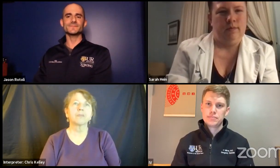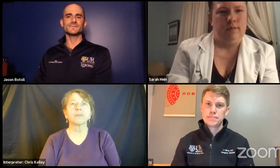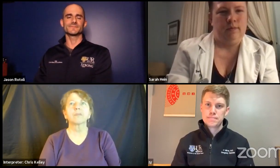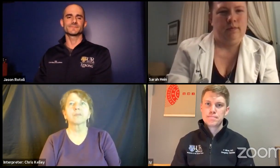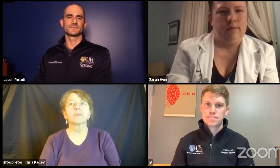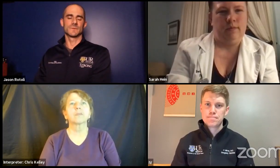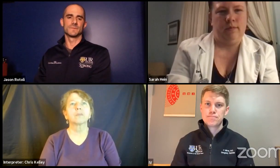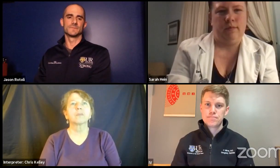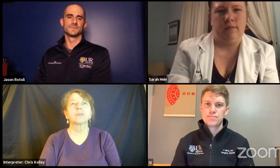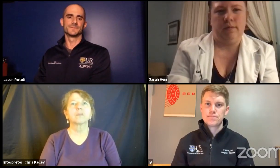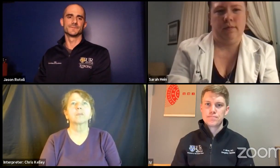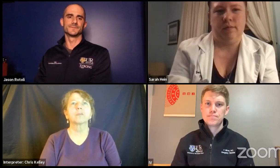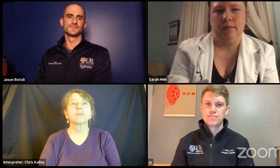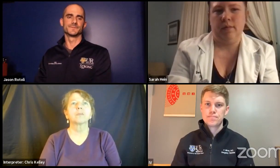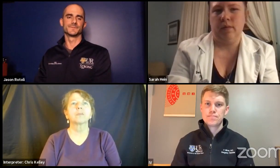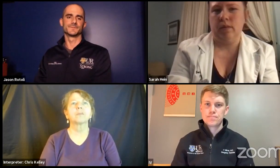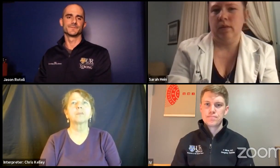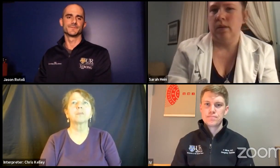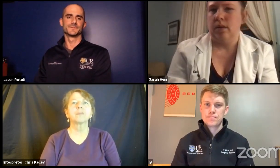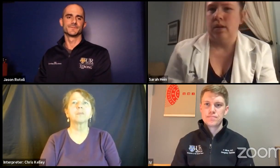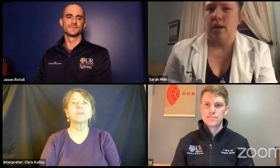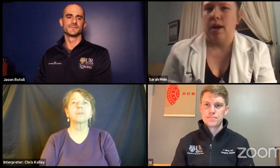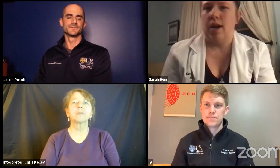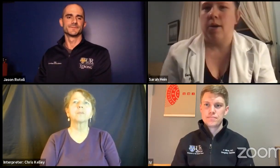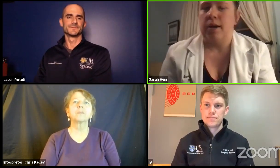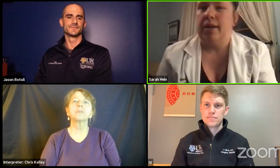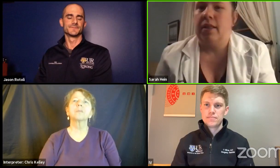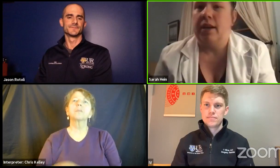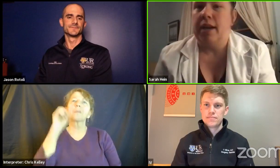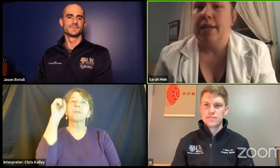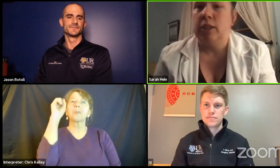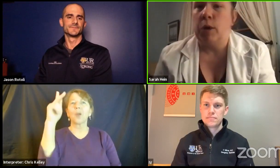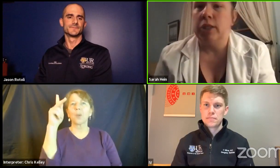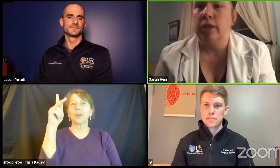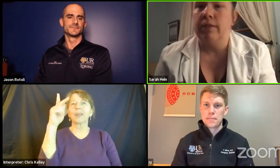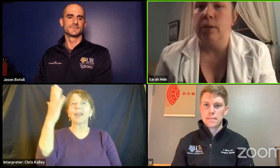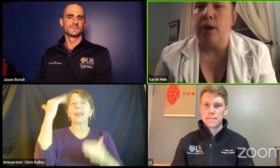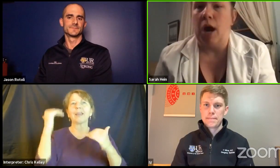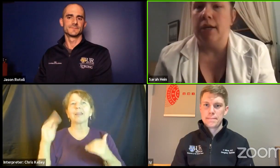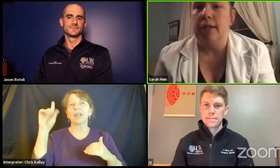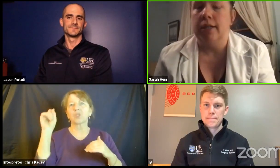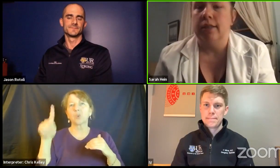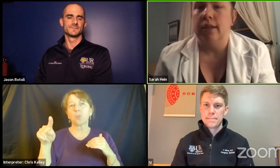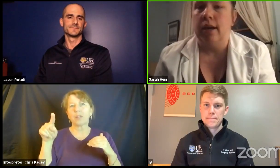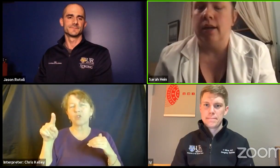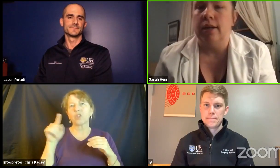issue is taken care of. Right now one of the biggest changes from pre-coSid is that